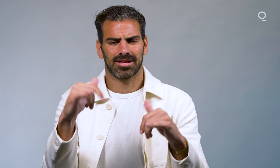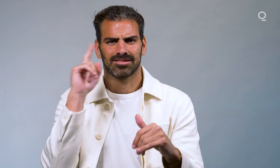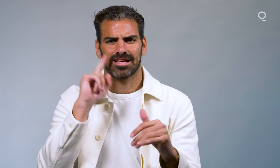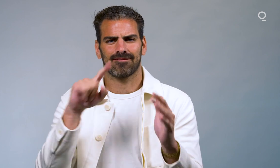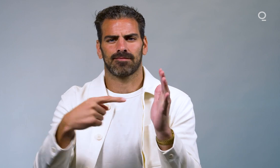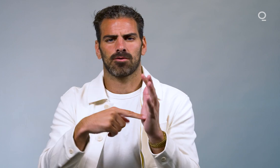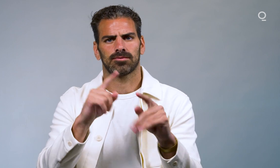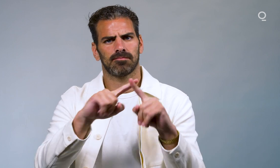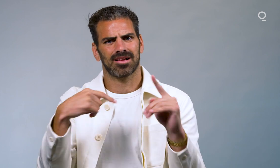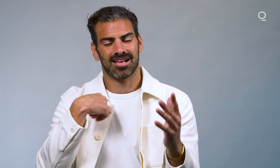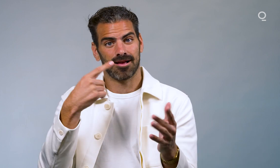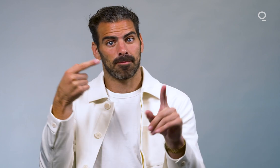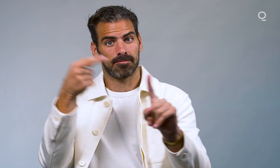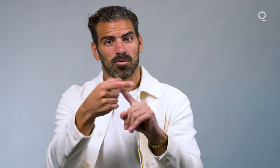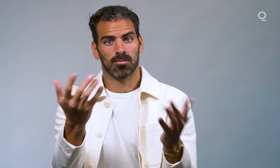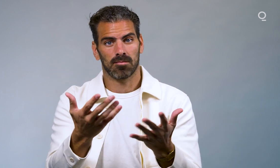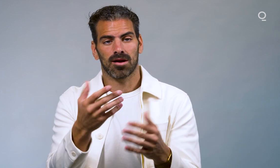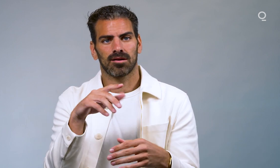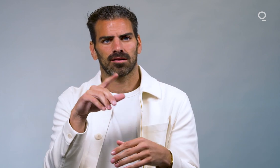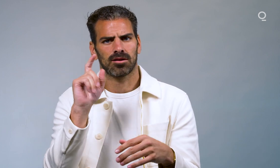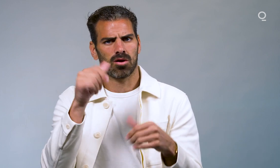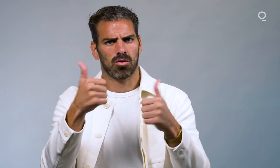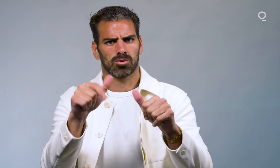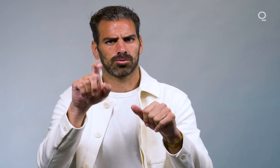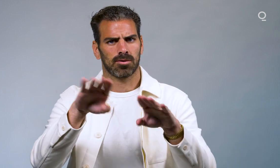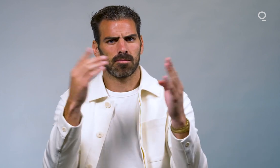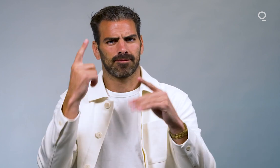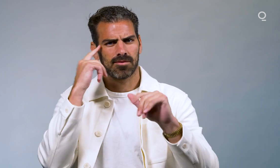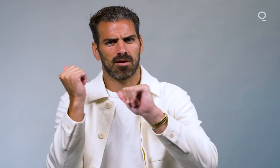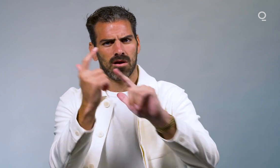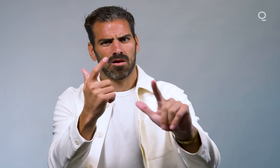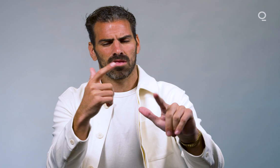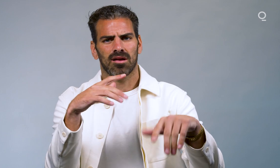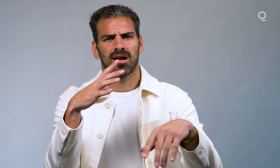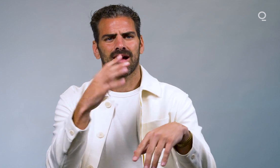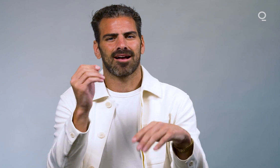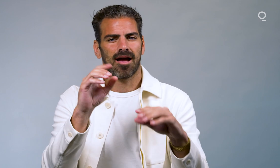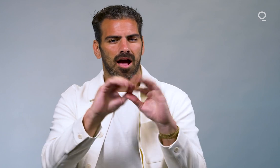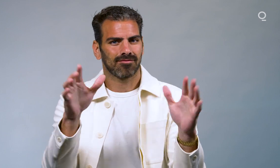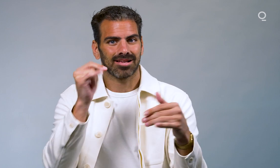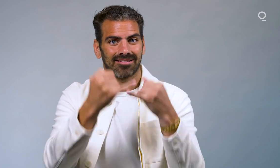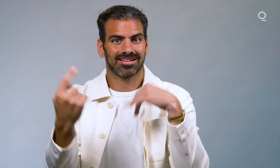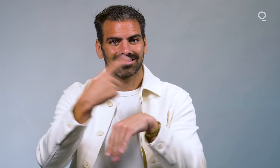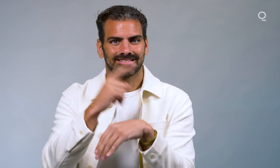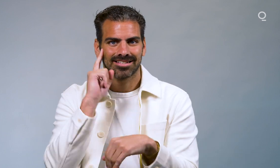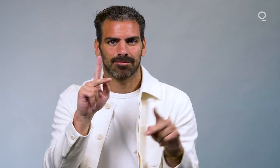I don't think that deaf people only ever have to play deaf roles certainly, but I think that auditions should be open to everyone,